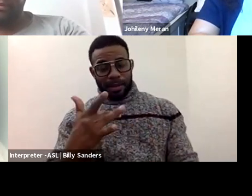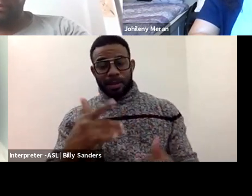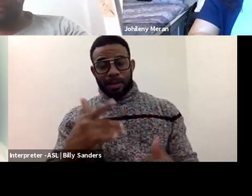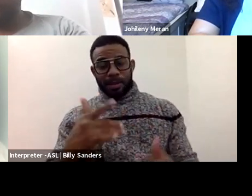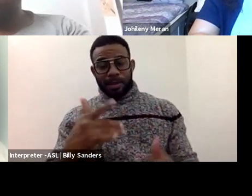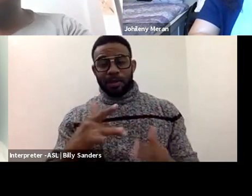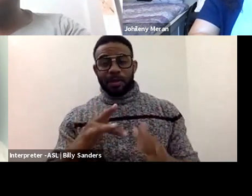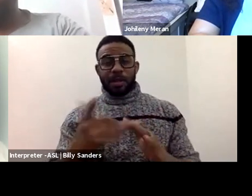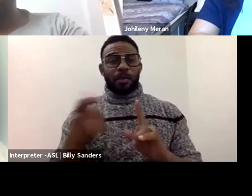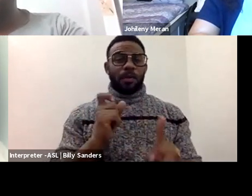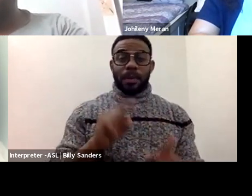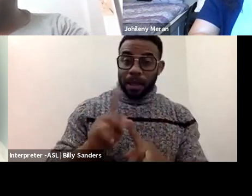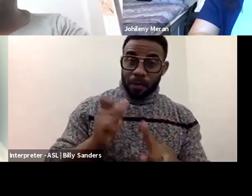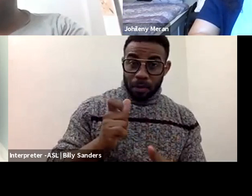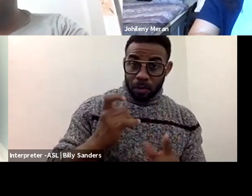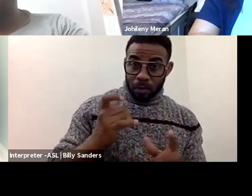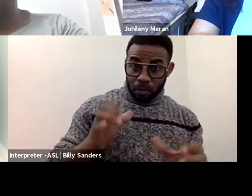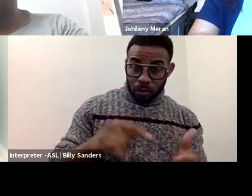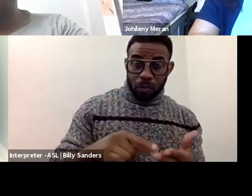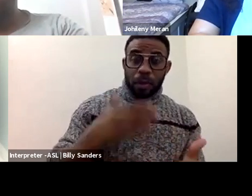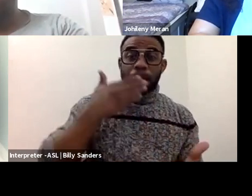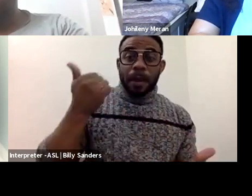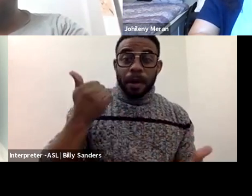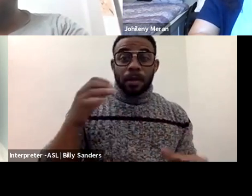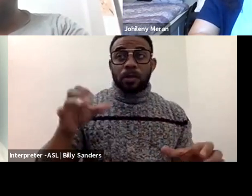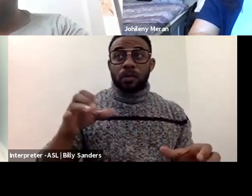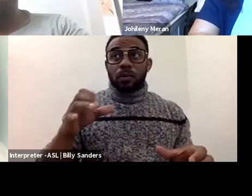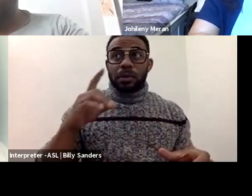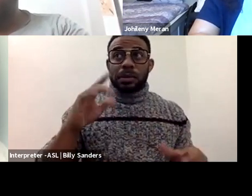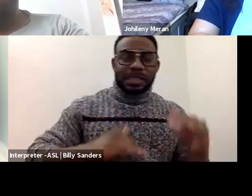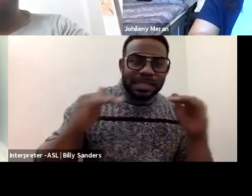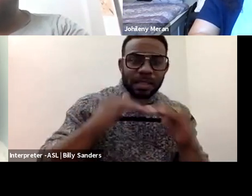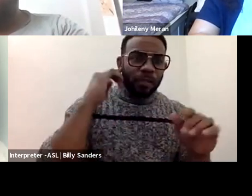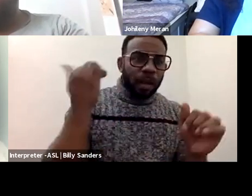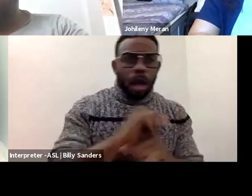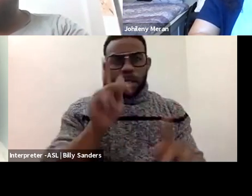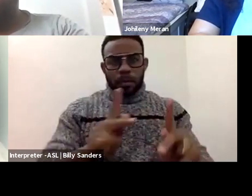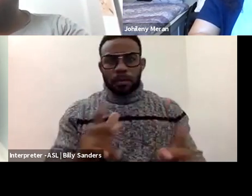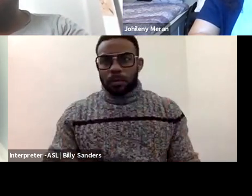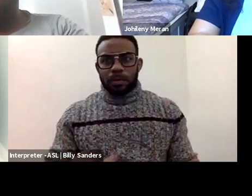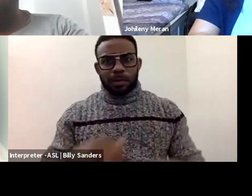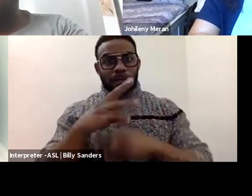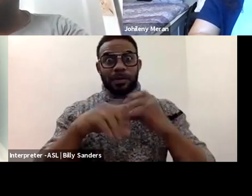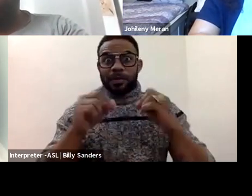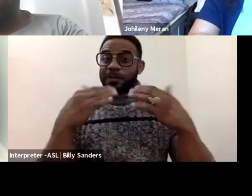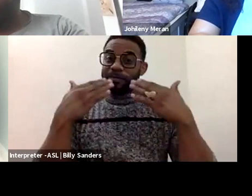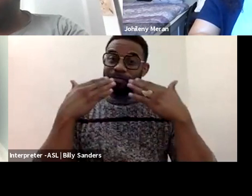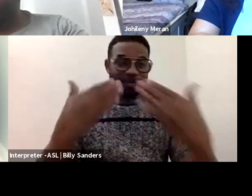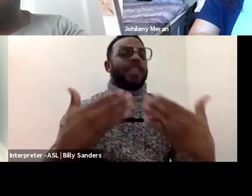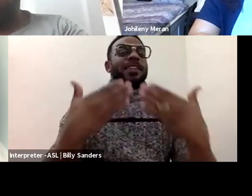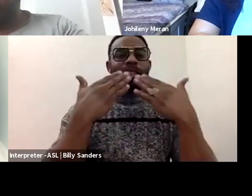and we want to do better and do justice for others in the world. So thank you to the audience.